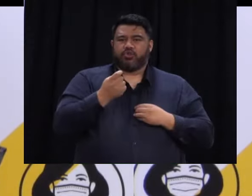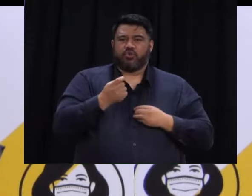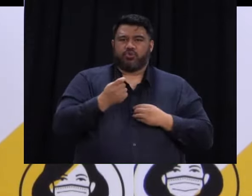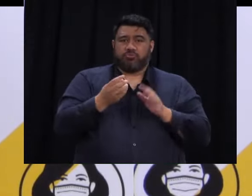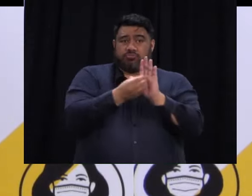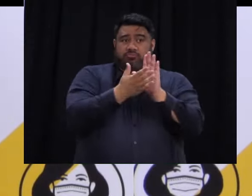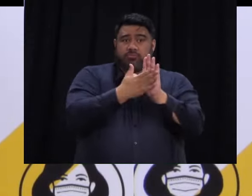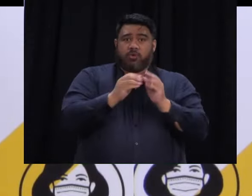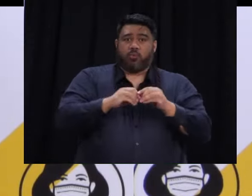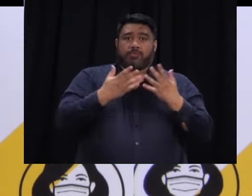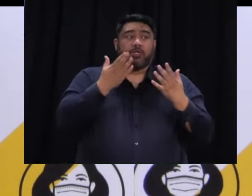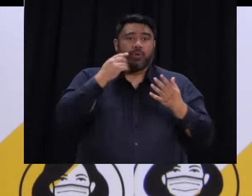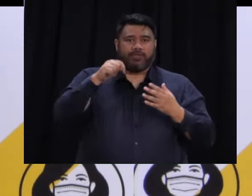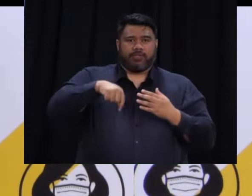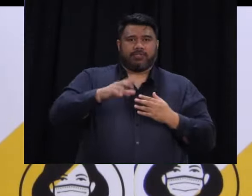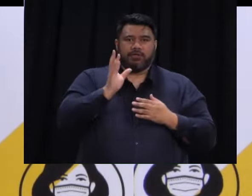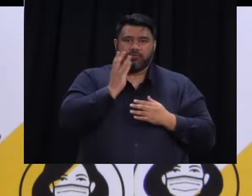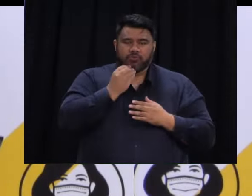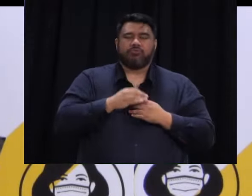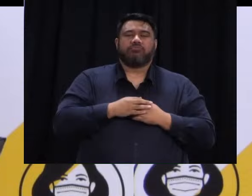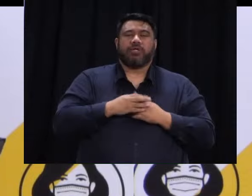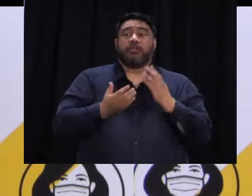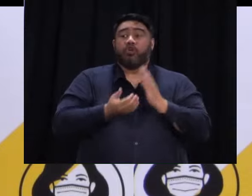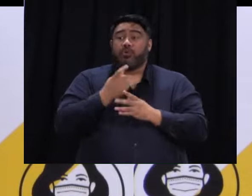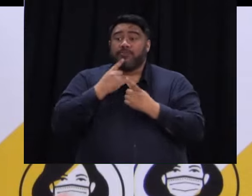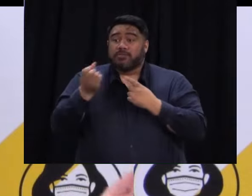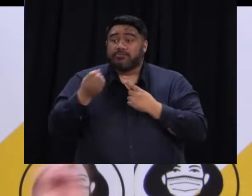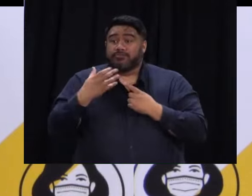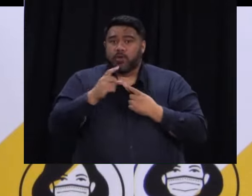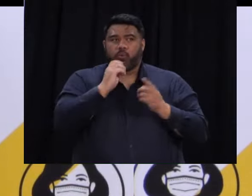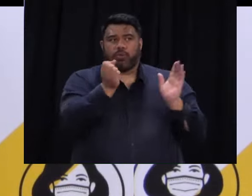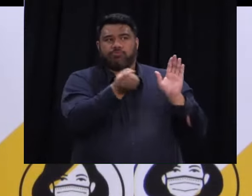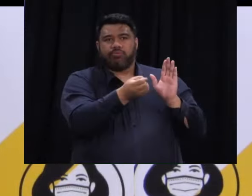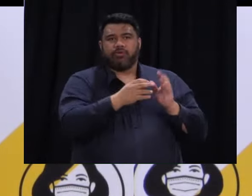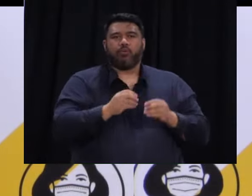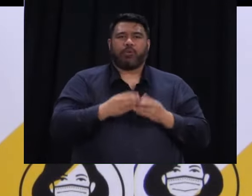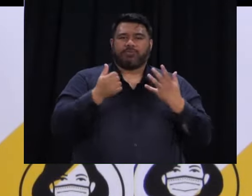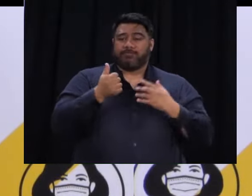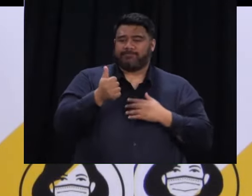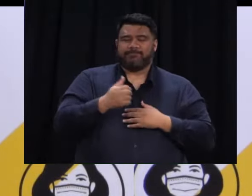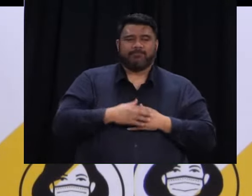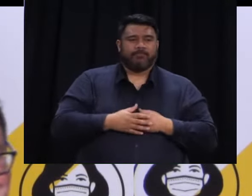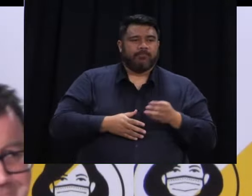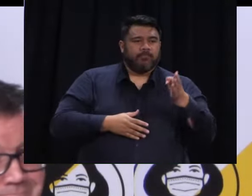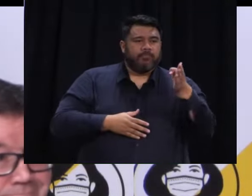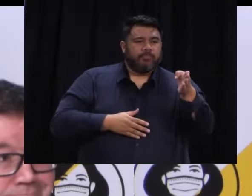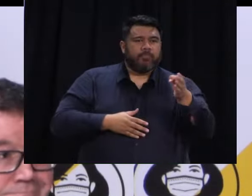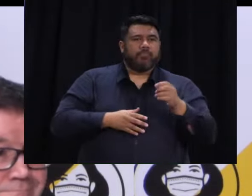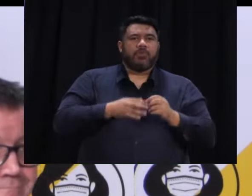description with key demographic data of this outbreak as it unfolds. The